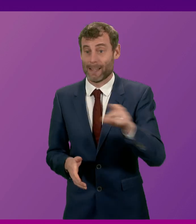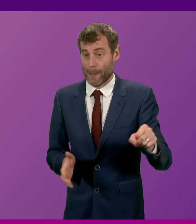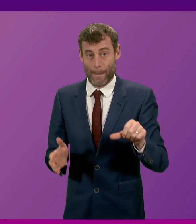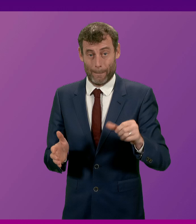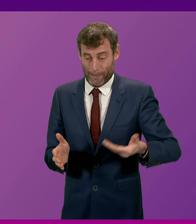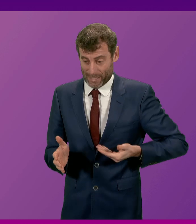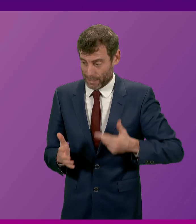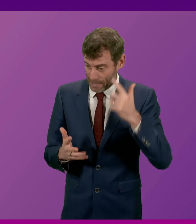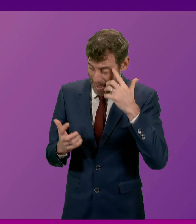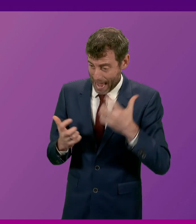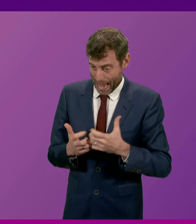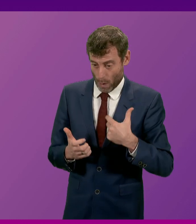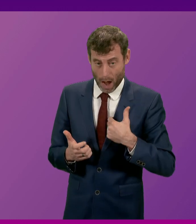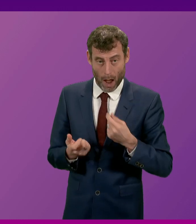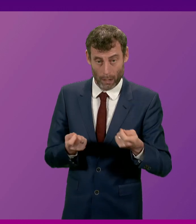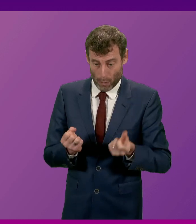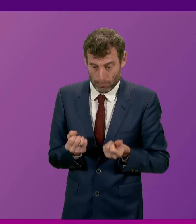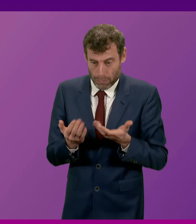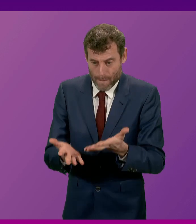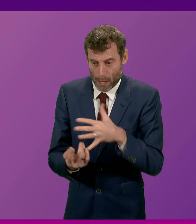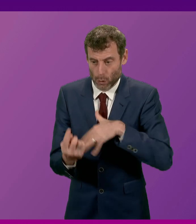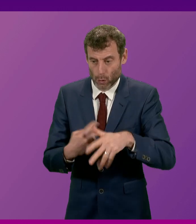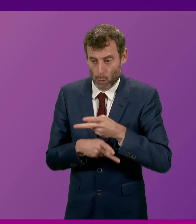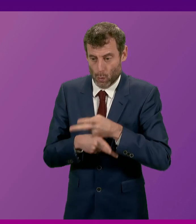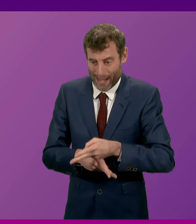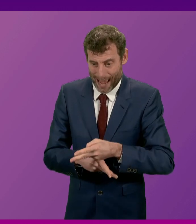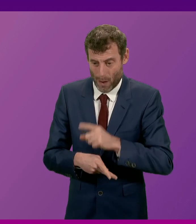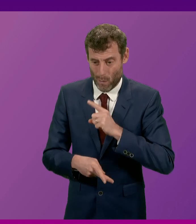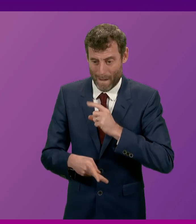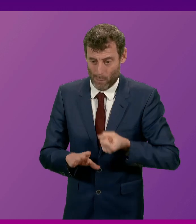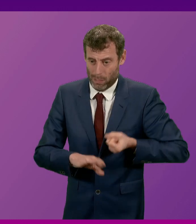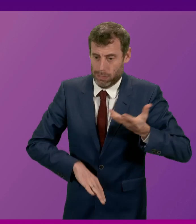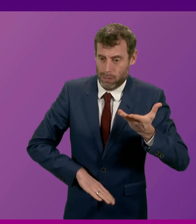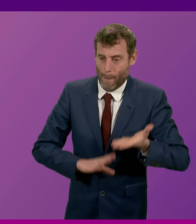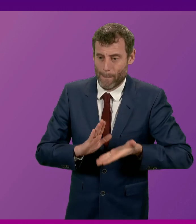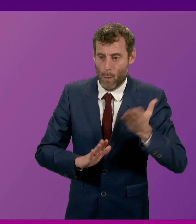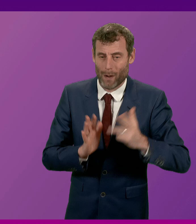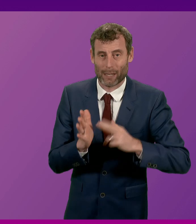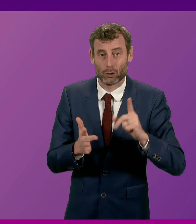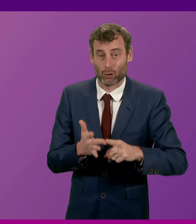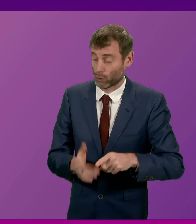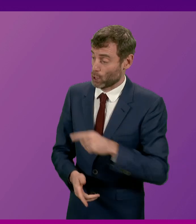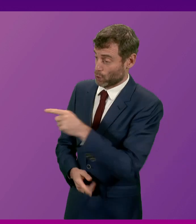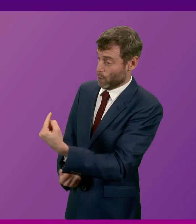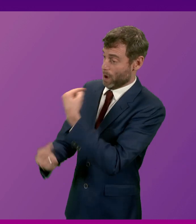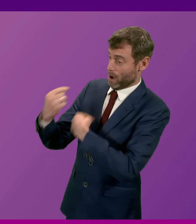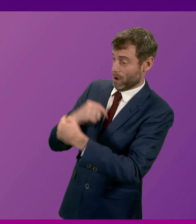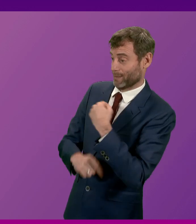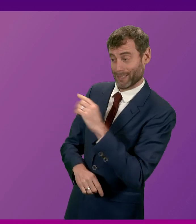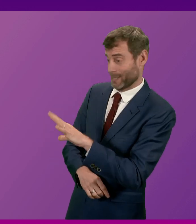to social care. For all Mr Sarwar’s rhetoric, he has to get behind the Government’s budget,